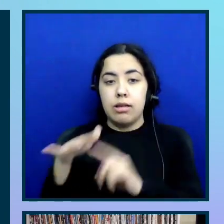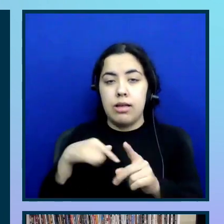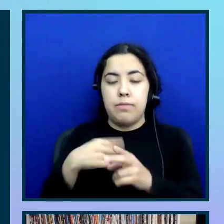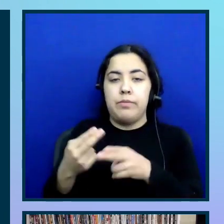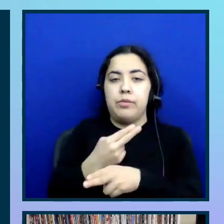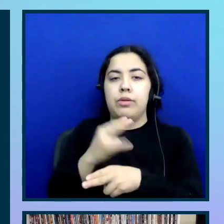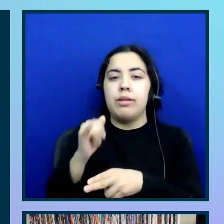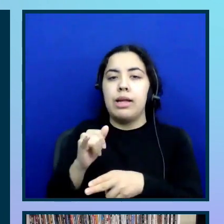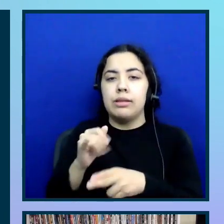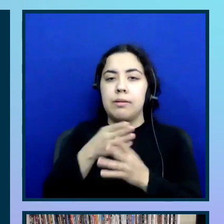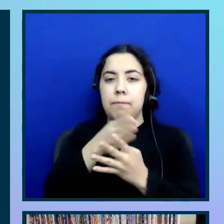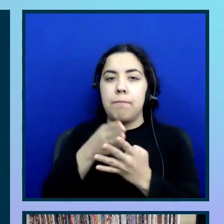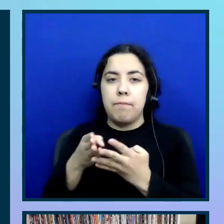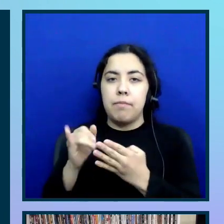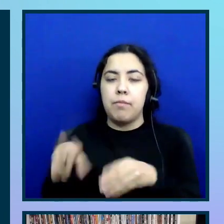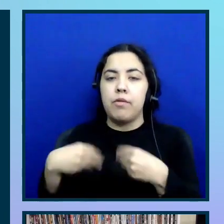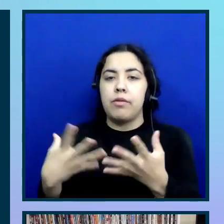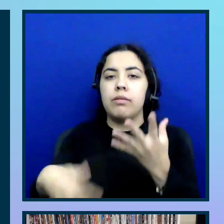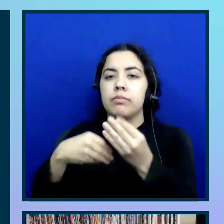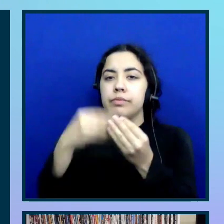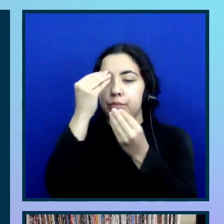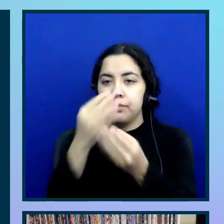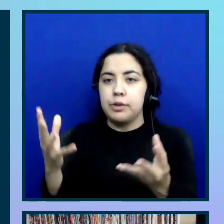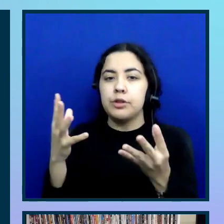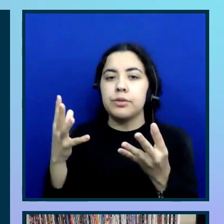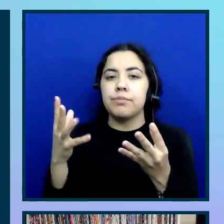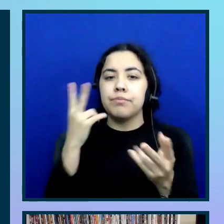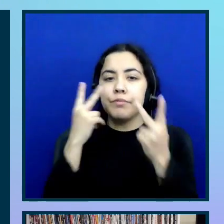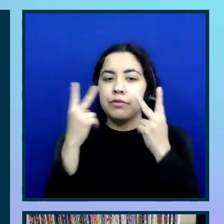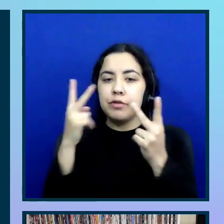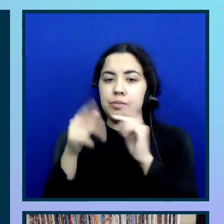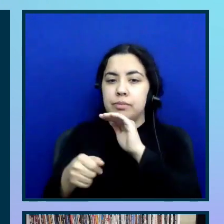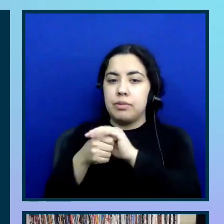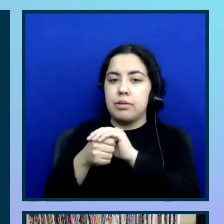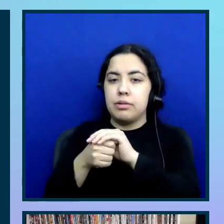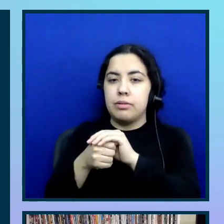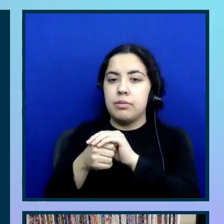is a method to provide additional information as visually hidden from sighted users.